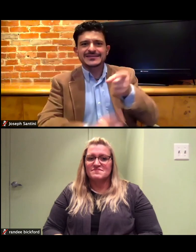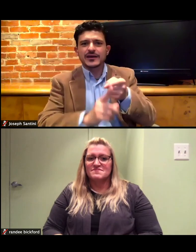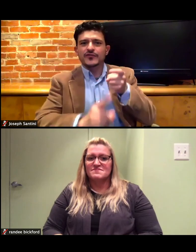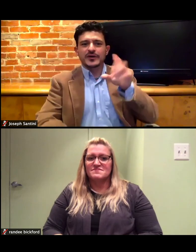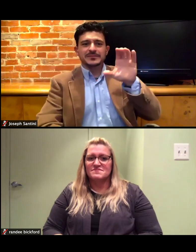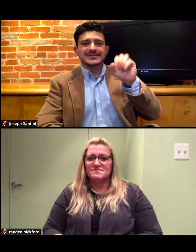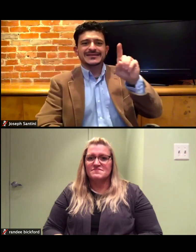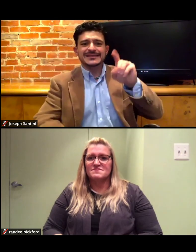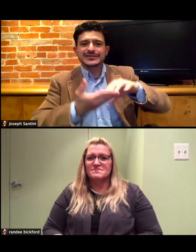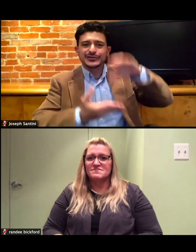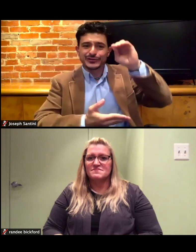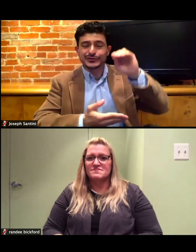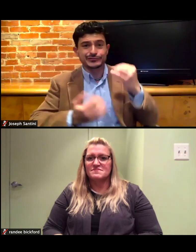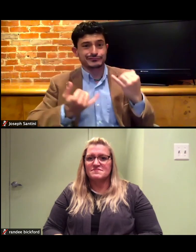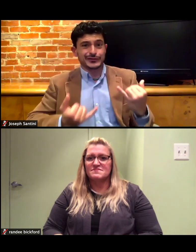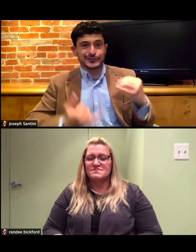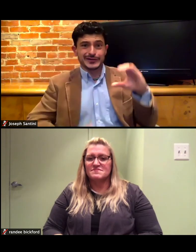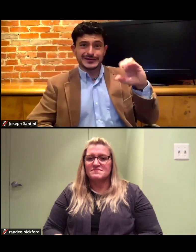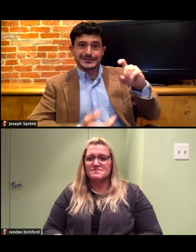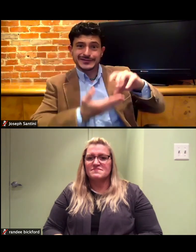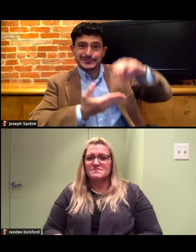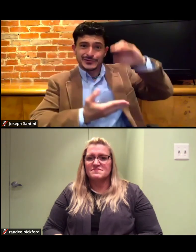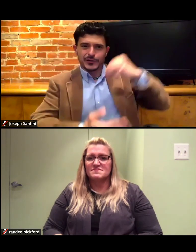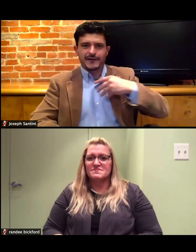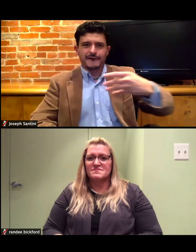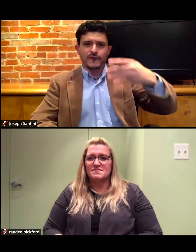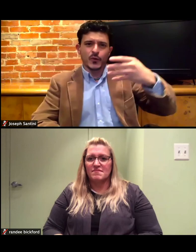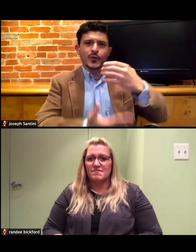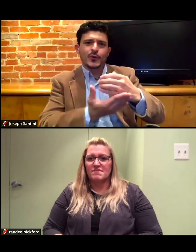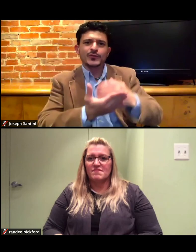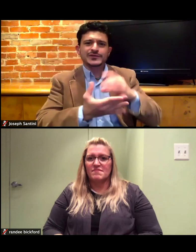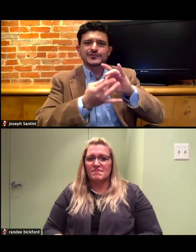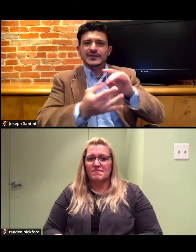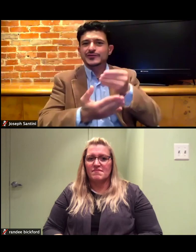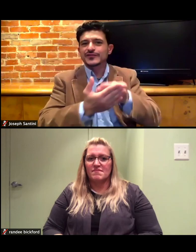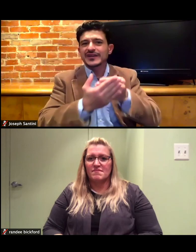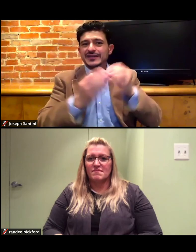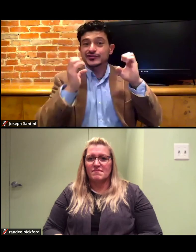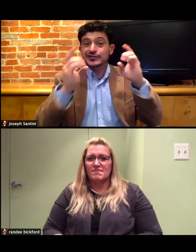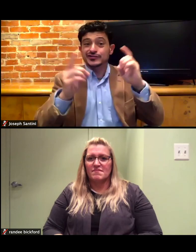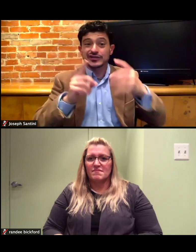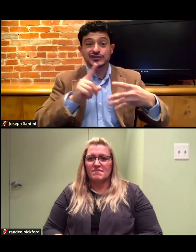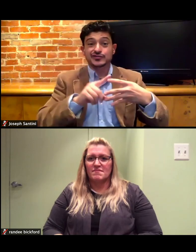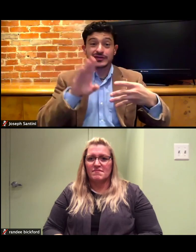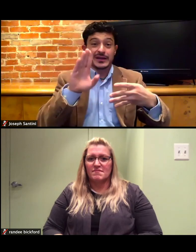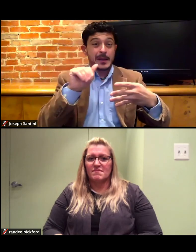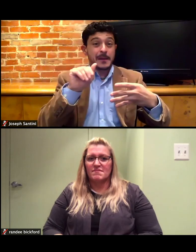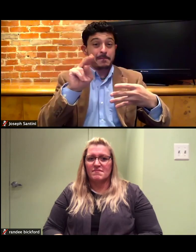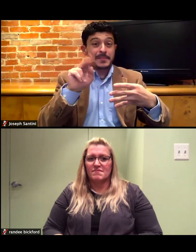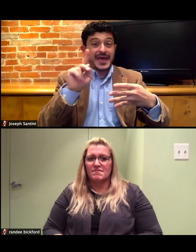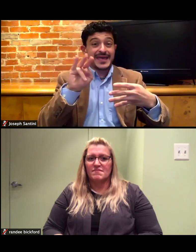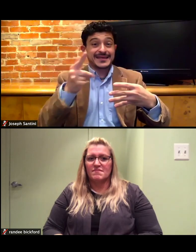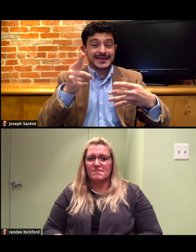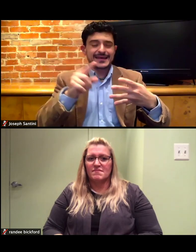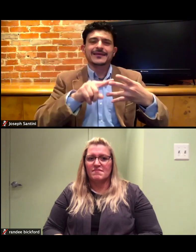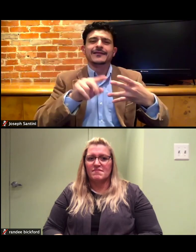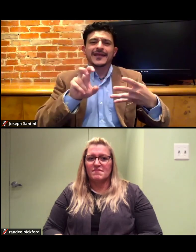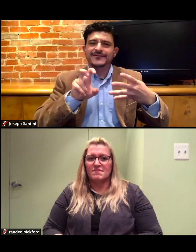We talked about financial education in ASL and CSD Learns has developed four courses related to financial education,